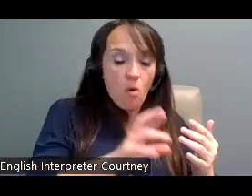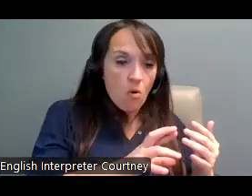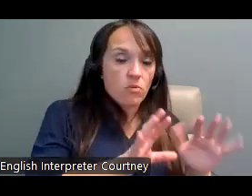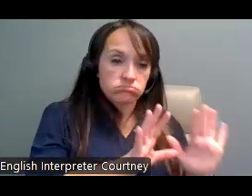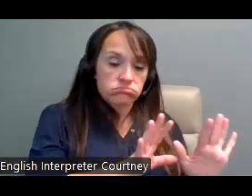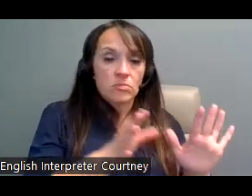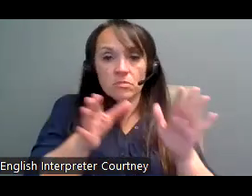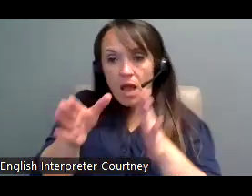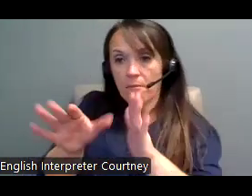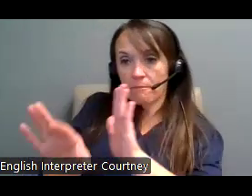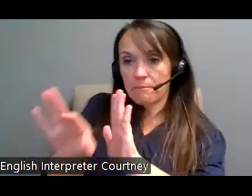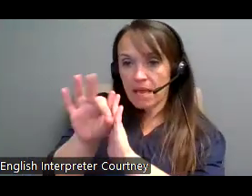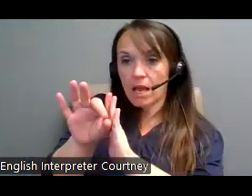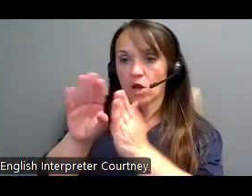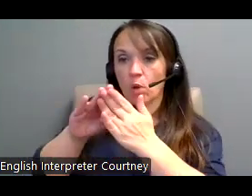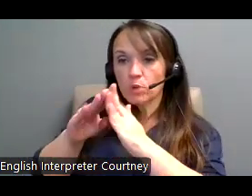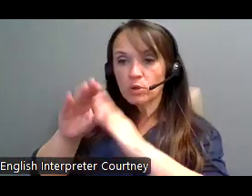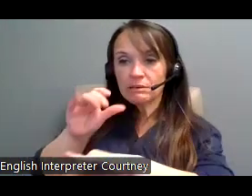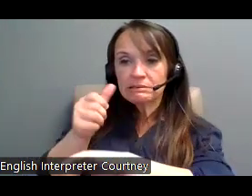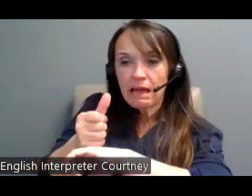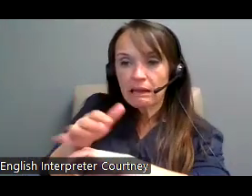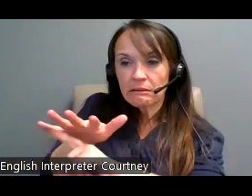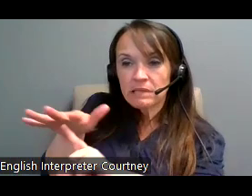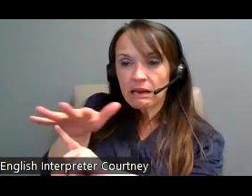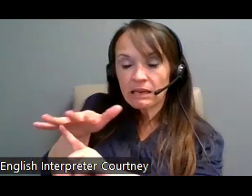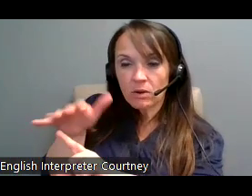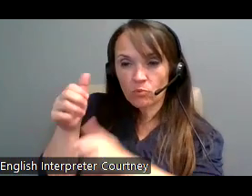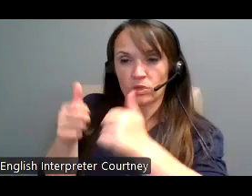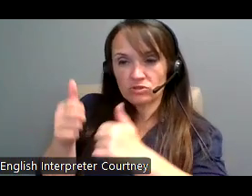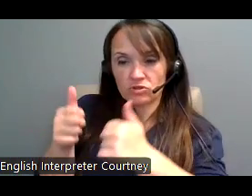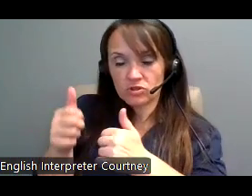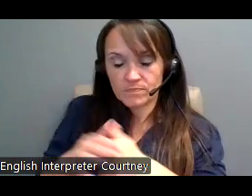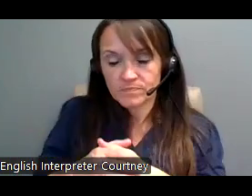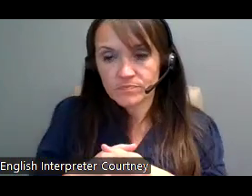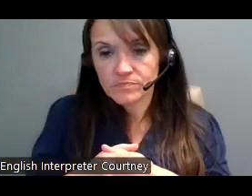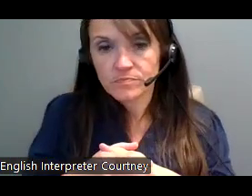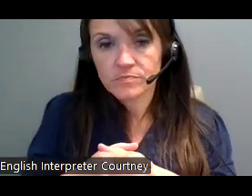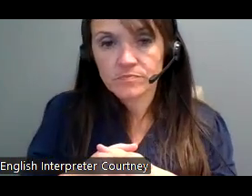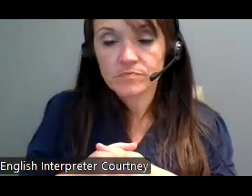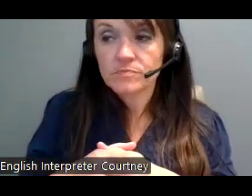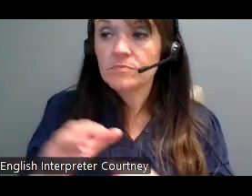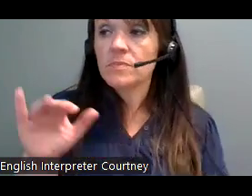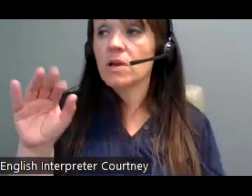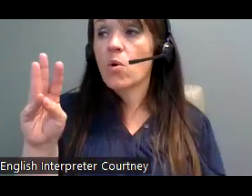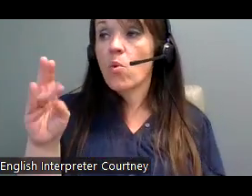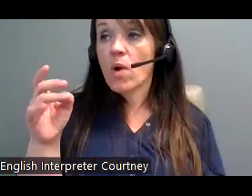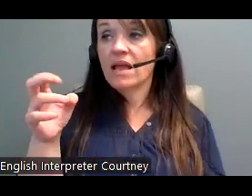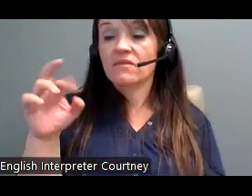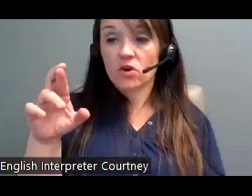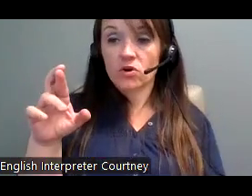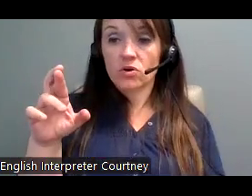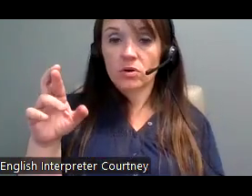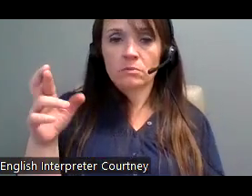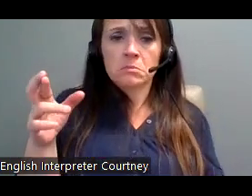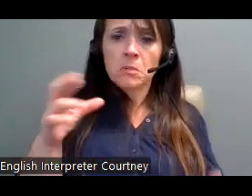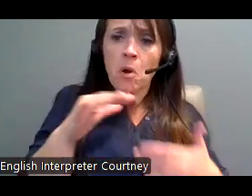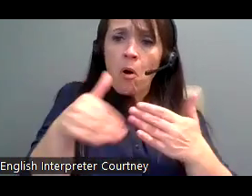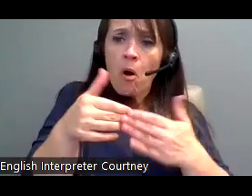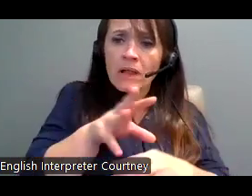look at the level of care, all the waivers have a fairly high level of care, so a lot of them